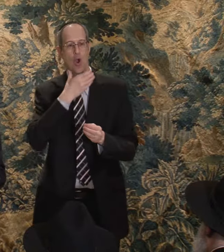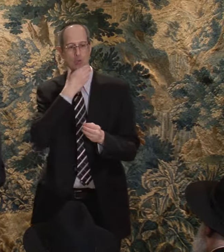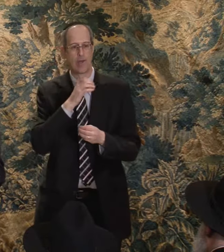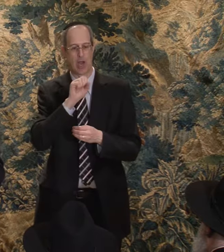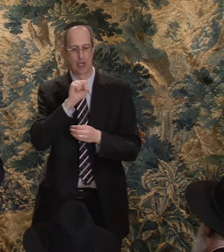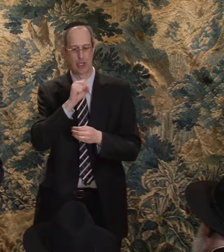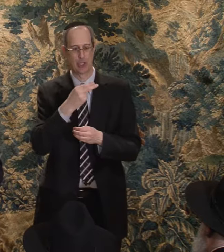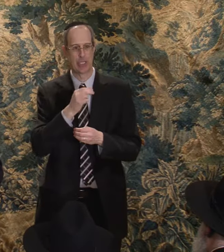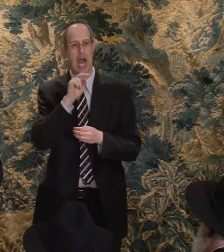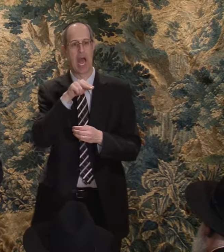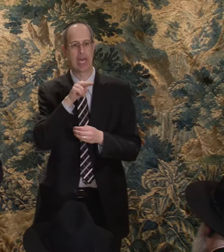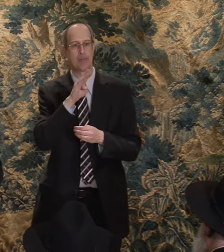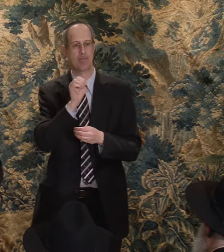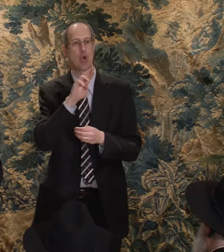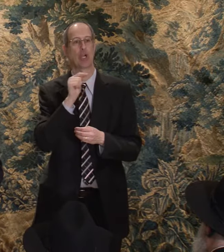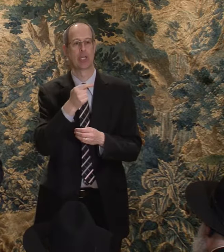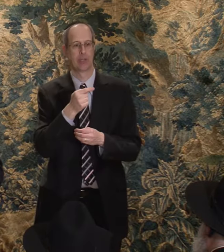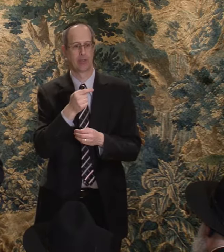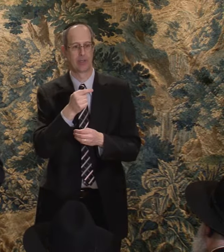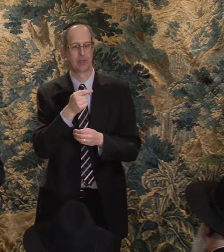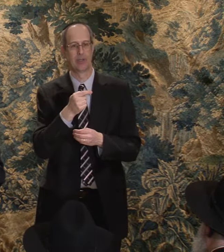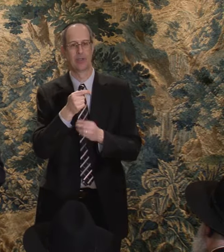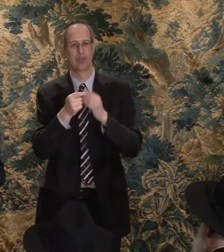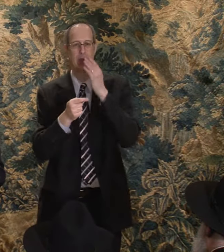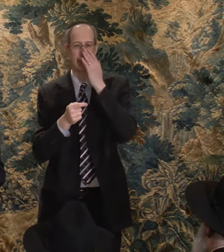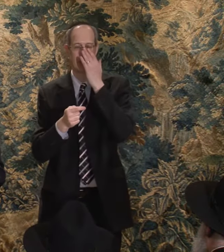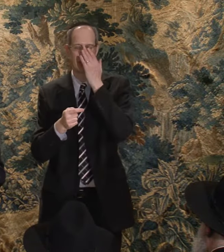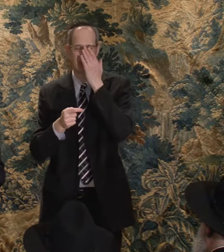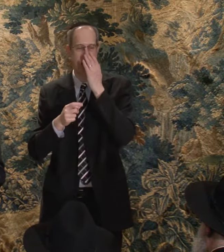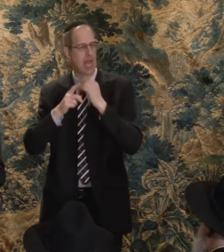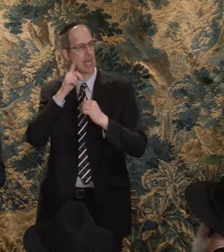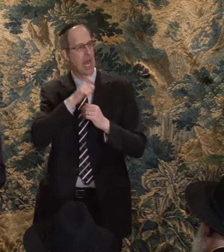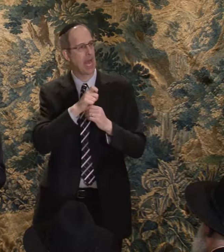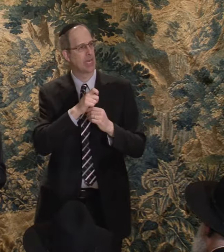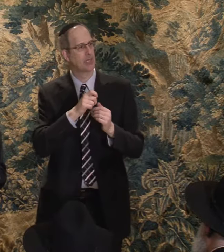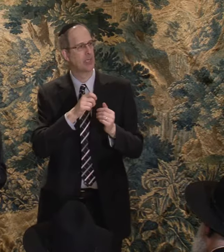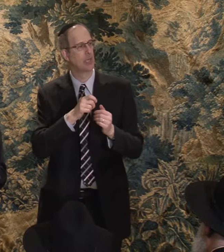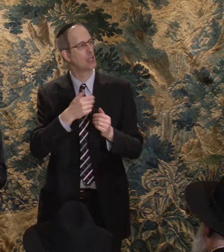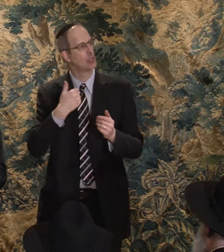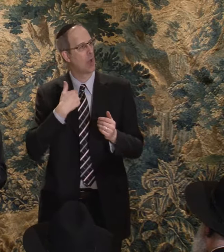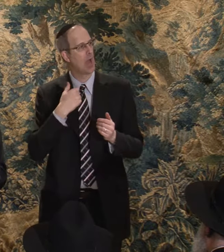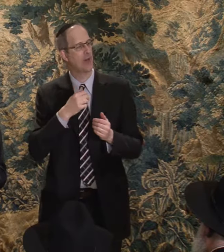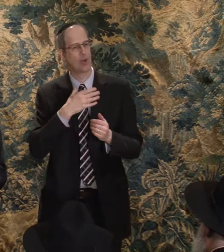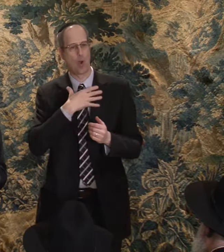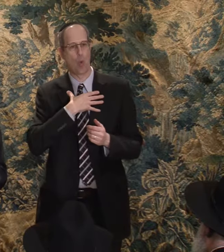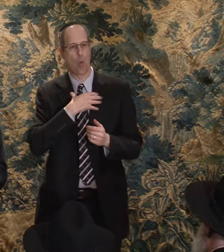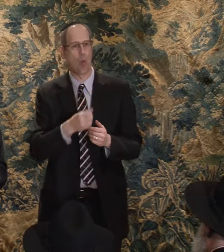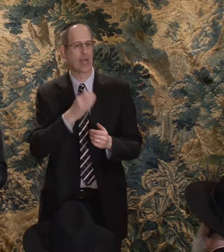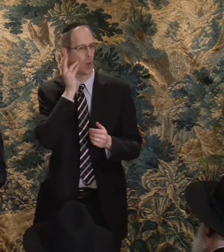hoofer and they would he asked if there's any white wine and the caterer